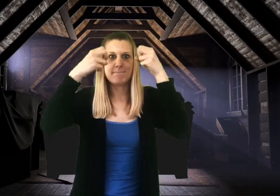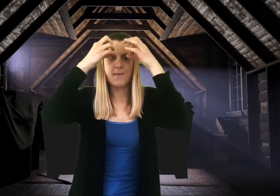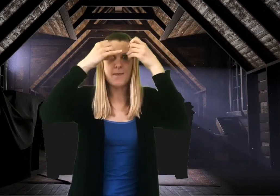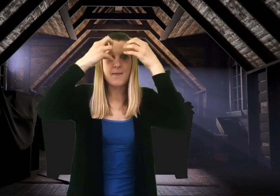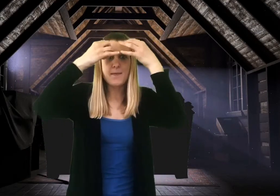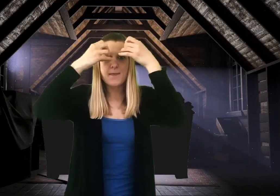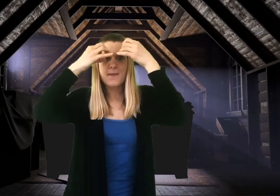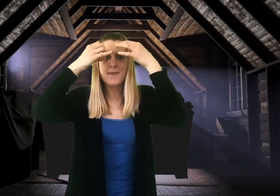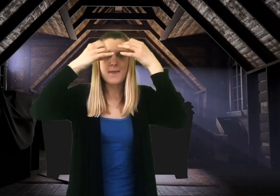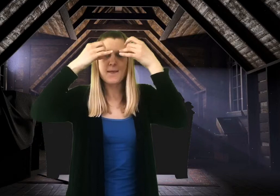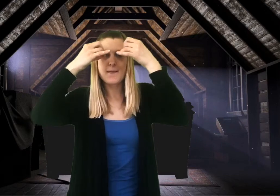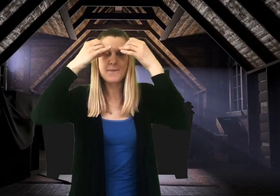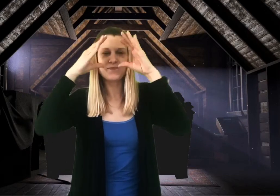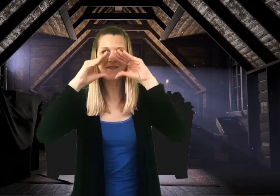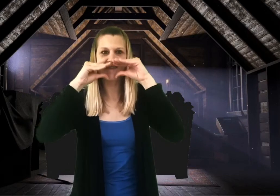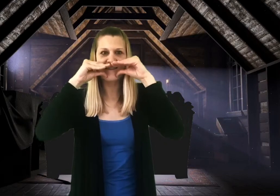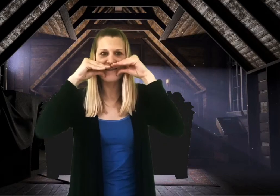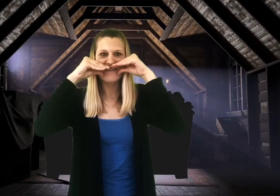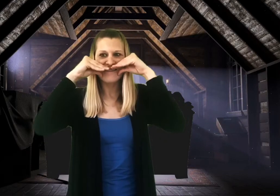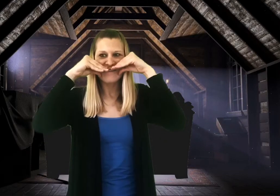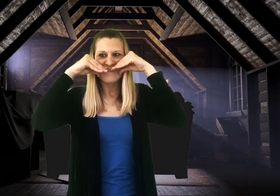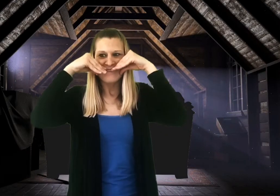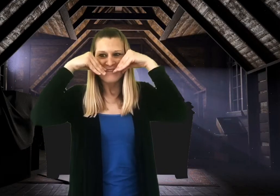a little spark of wild excitement was slowly dancing.